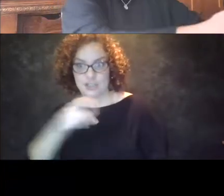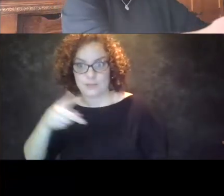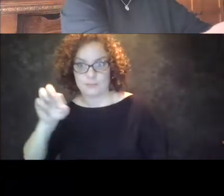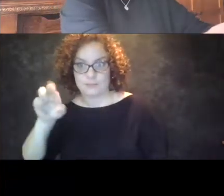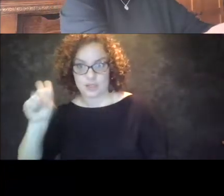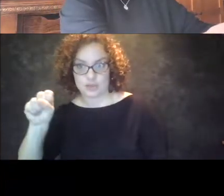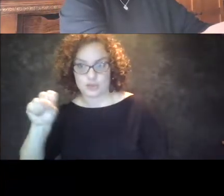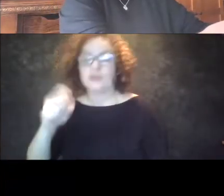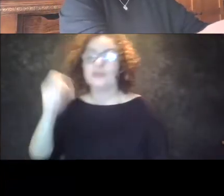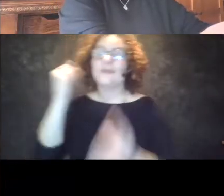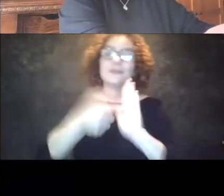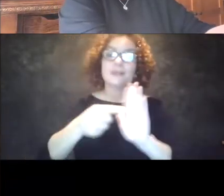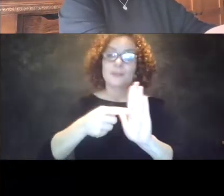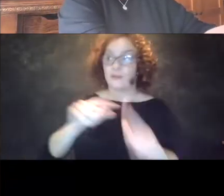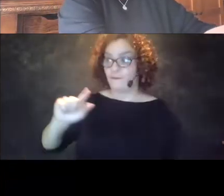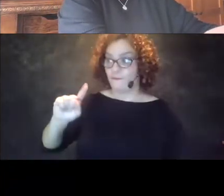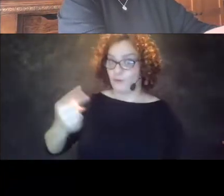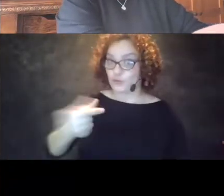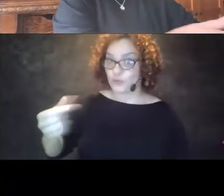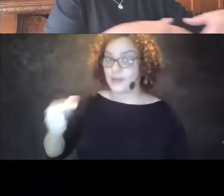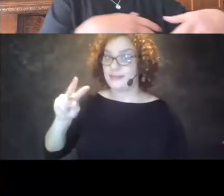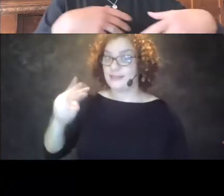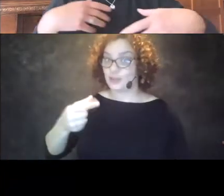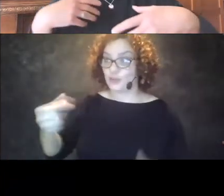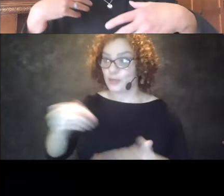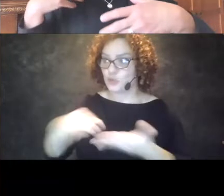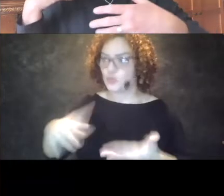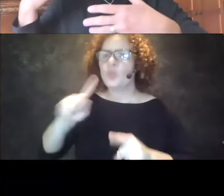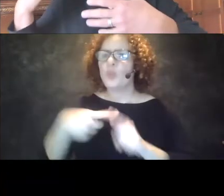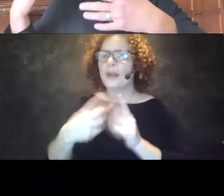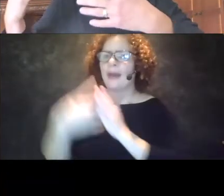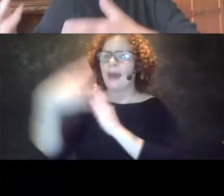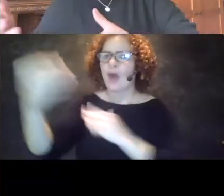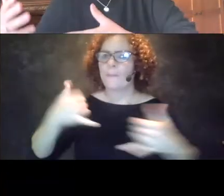second graders or kindergarteners out on the recess yard. What time do the third and fourth